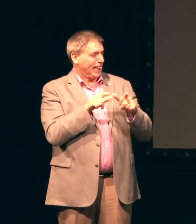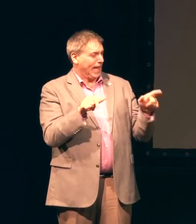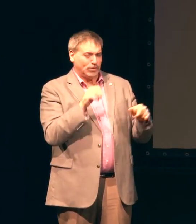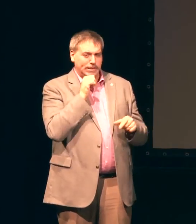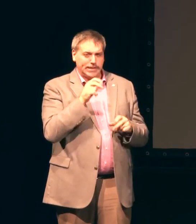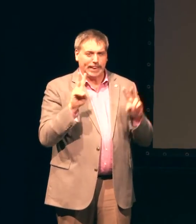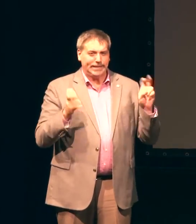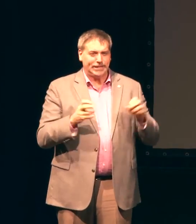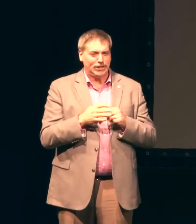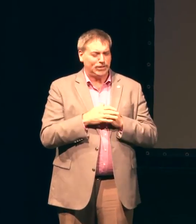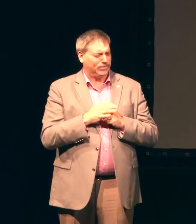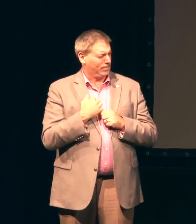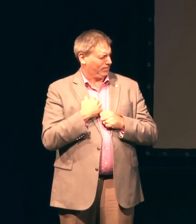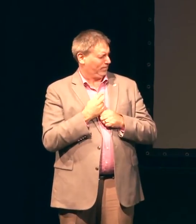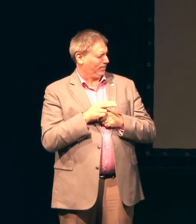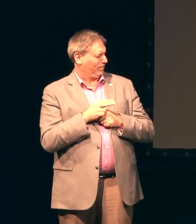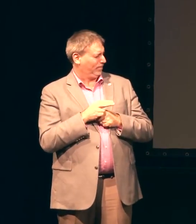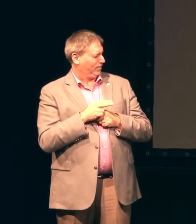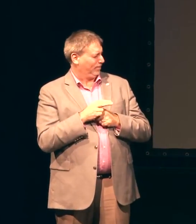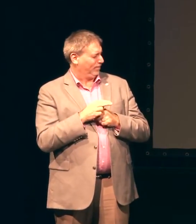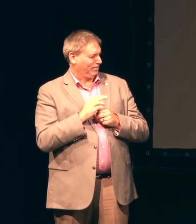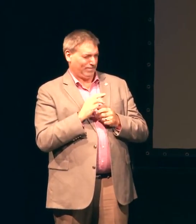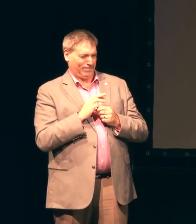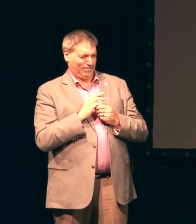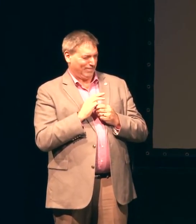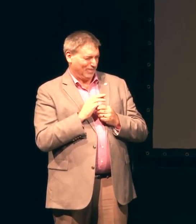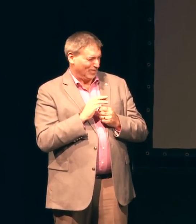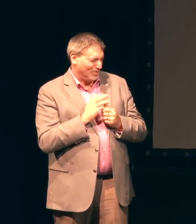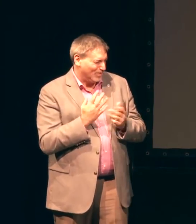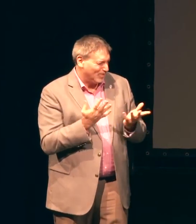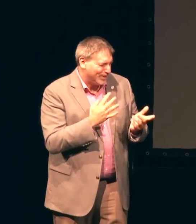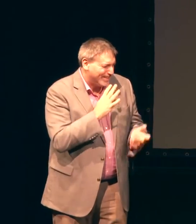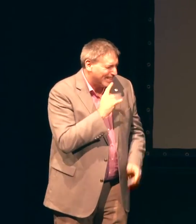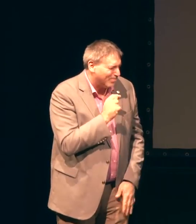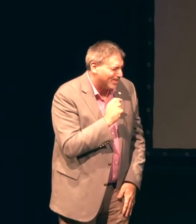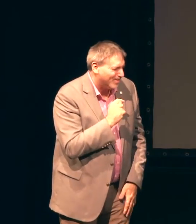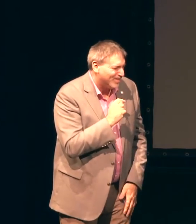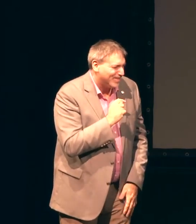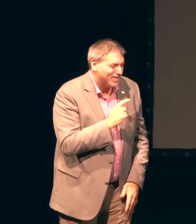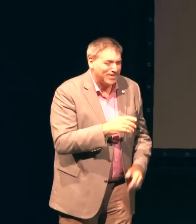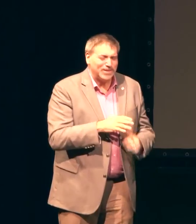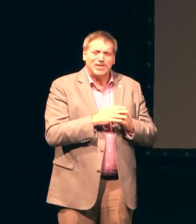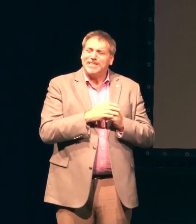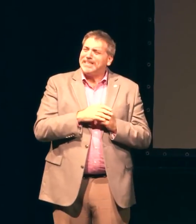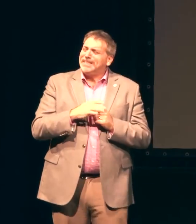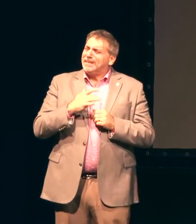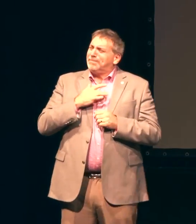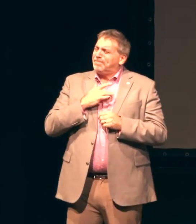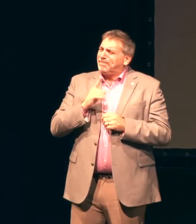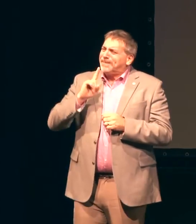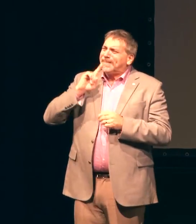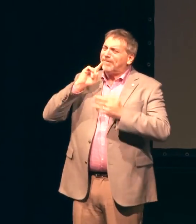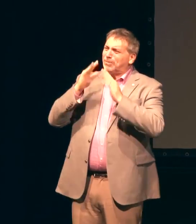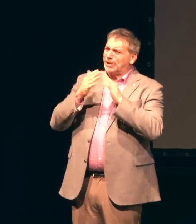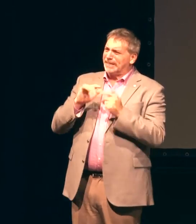her. And I said, and then she said, choosing a language is not the issue, I said, what do you